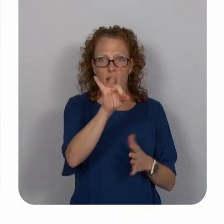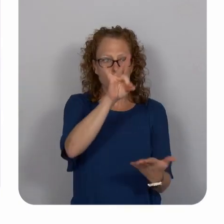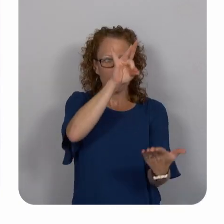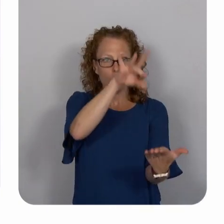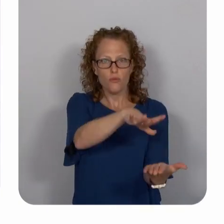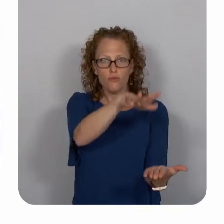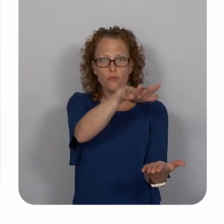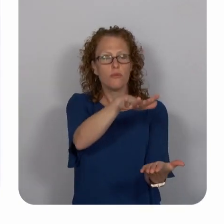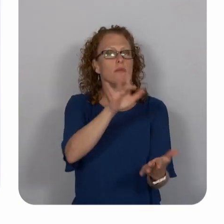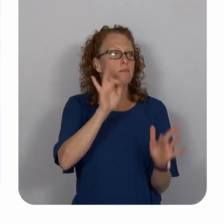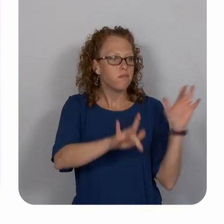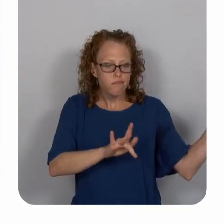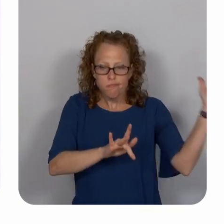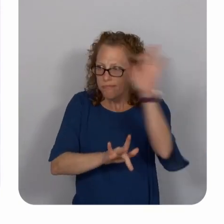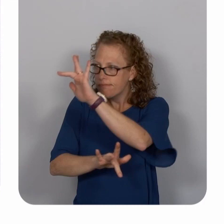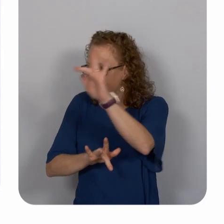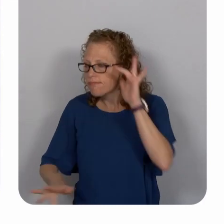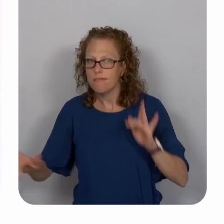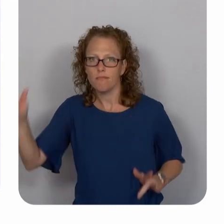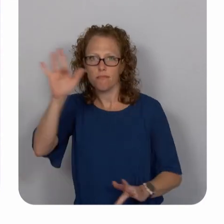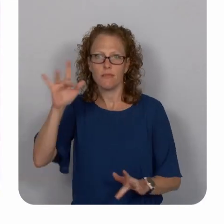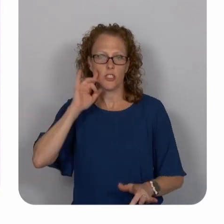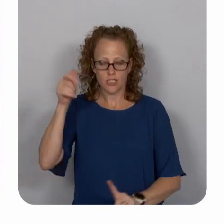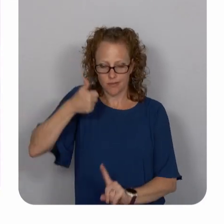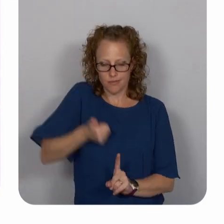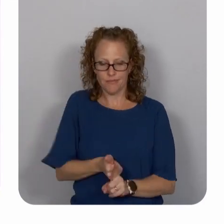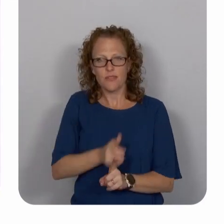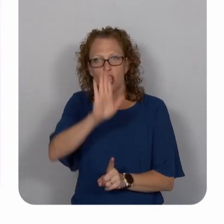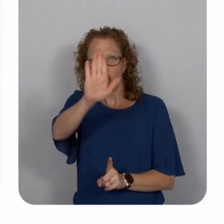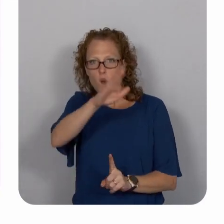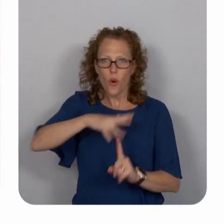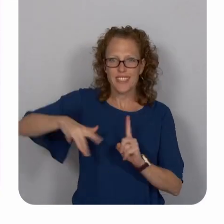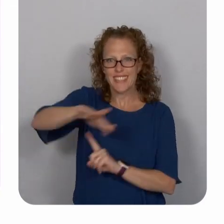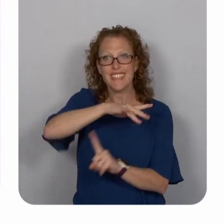and so much more right into your Unity scene. It’s that simple.